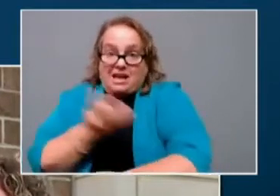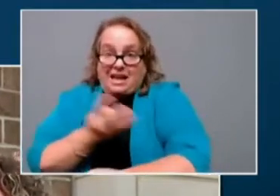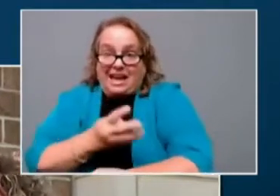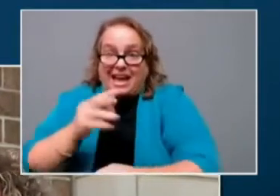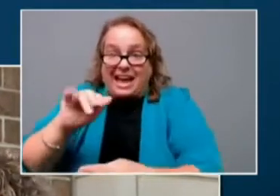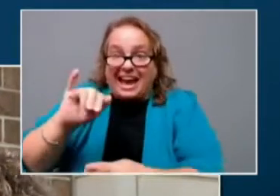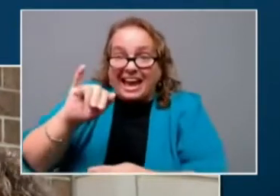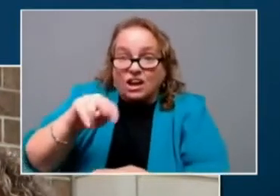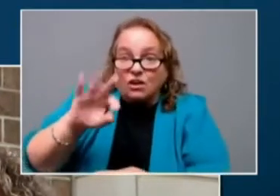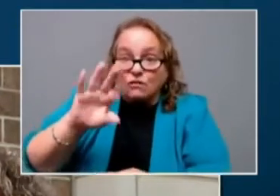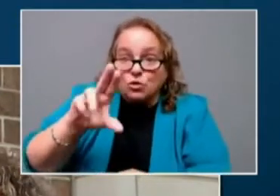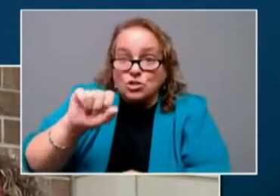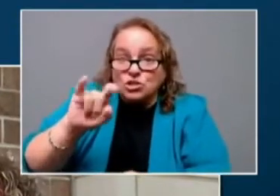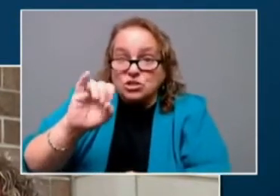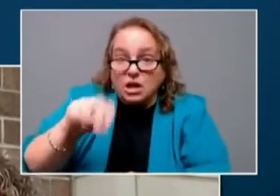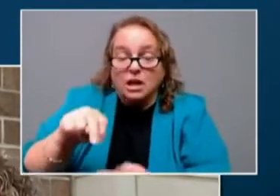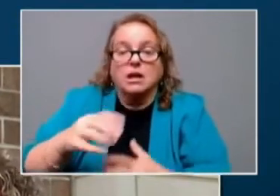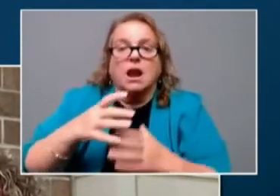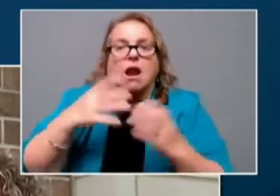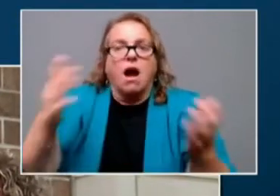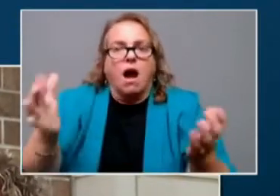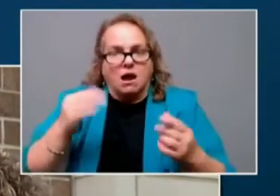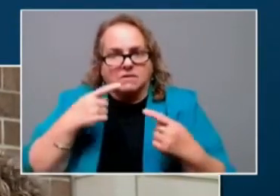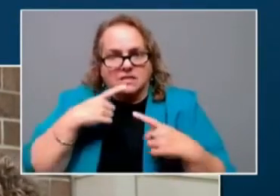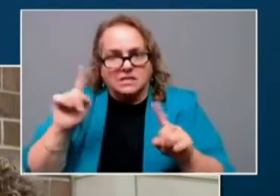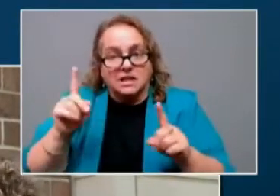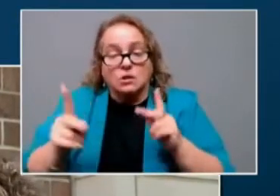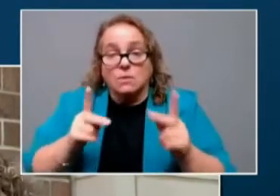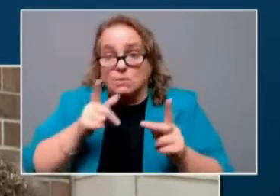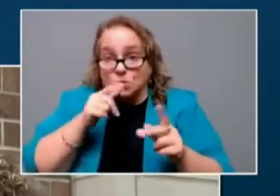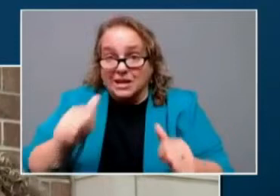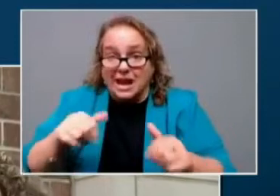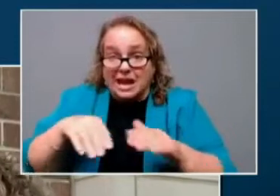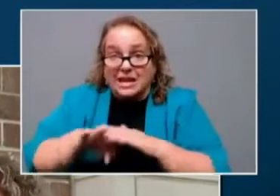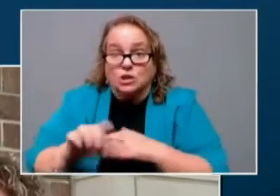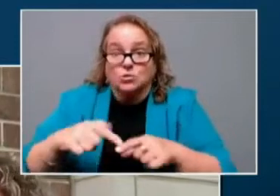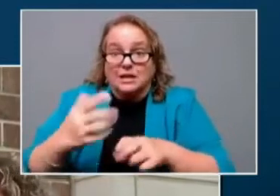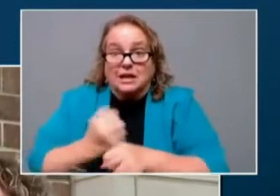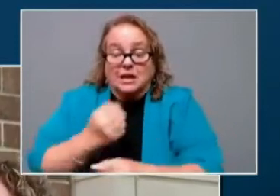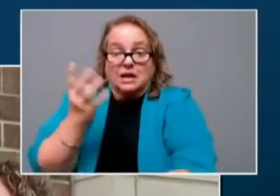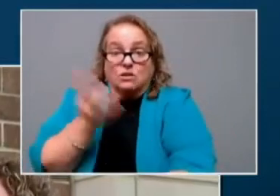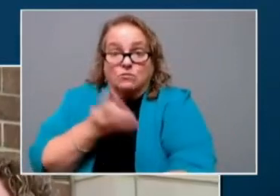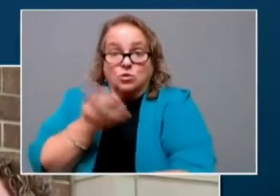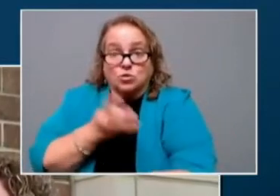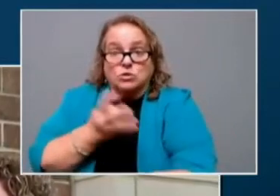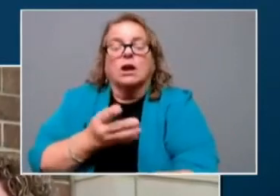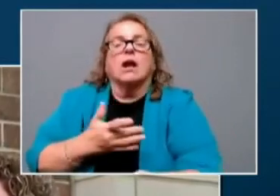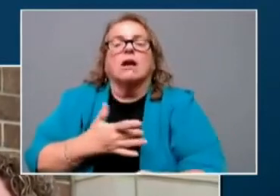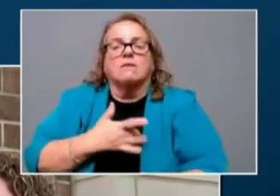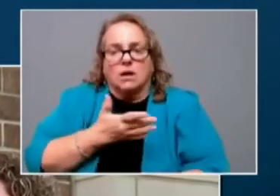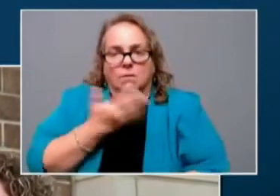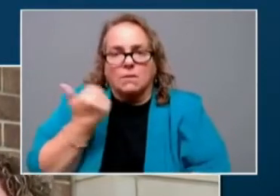success with this and the folks who are able to get in and get the infusions are often feeling better. Unfortunately we just can't keep up with the demand.